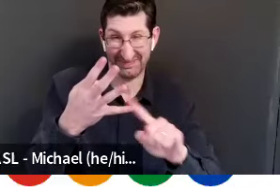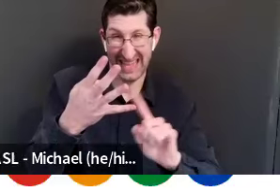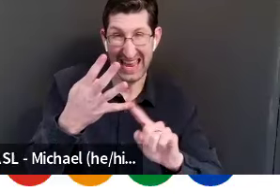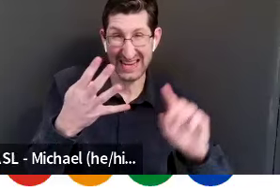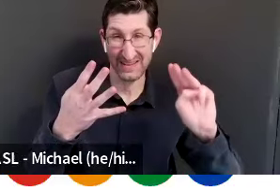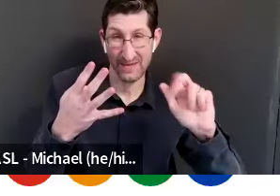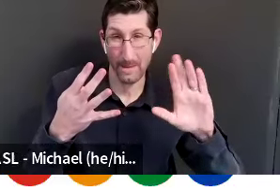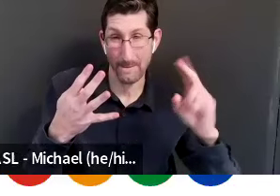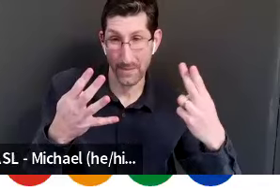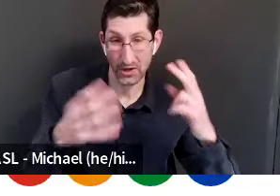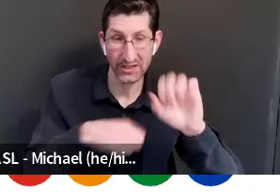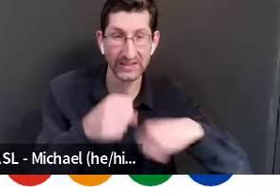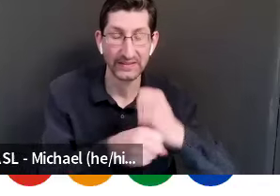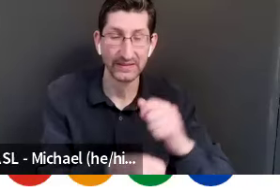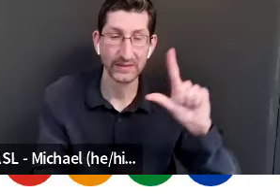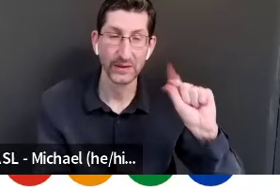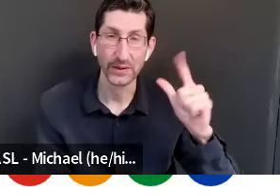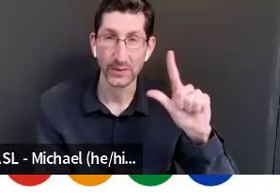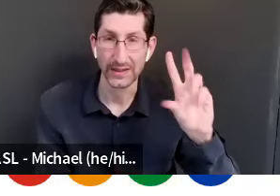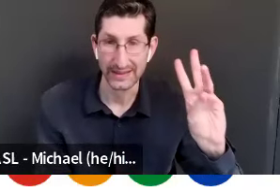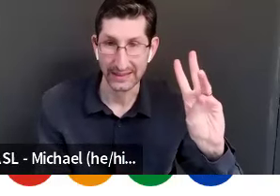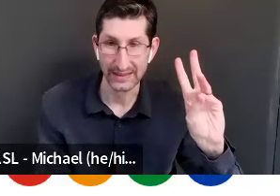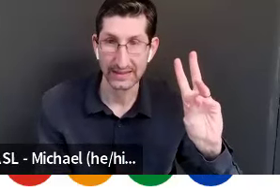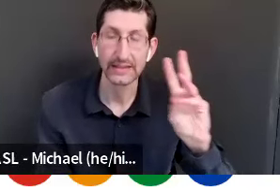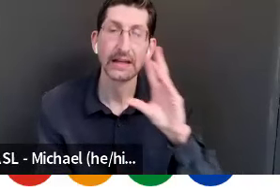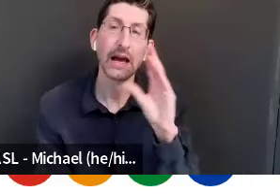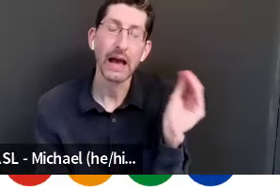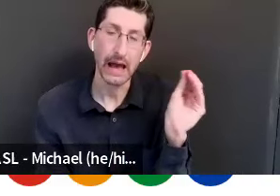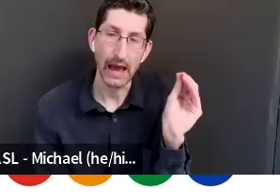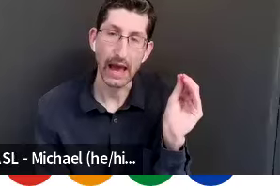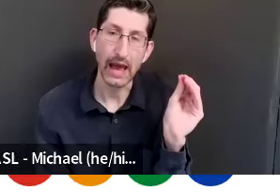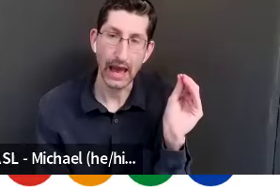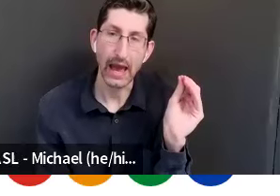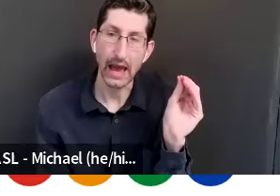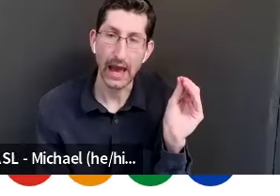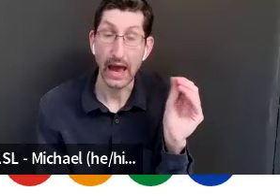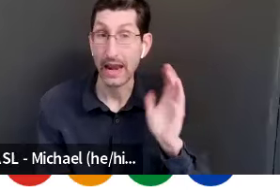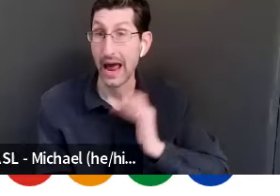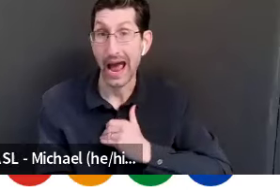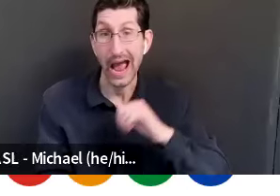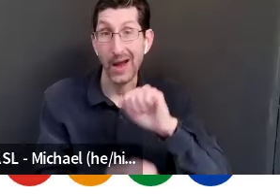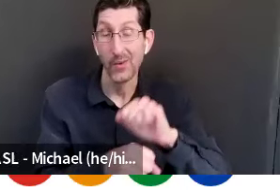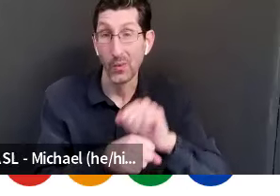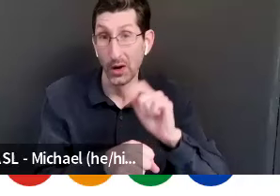SO, WE ARE APPROACHING THE END OF MARCH 2026.